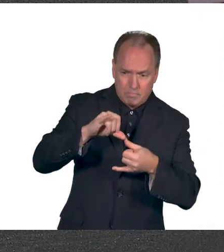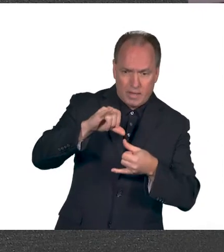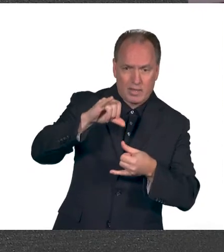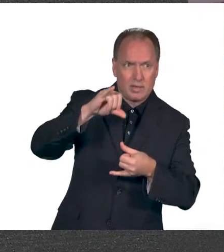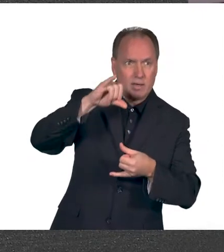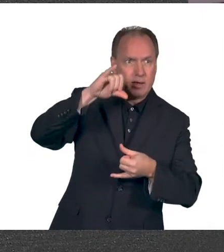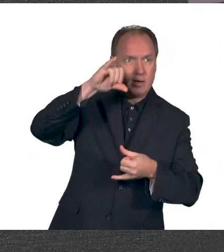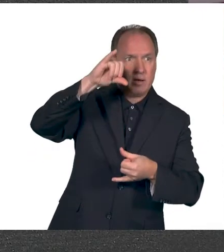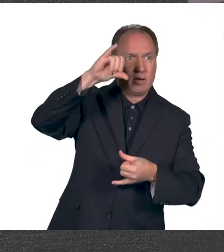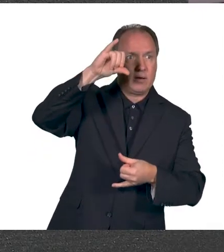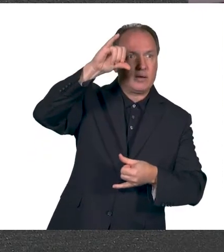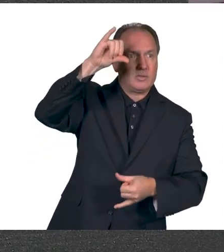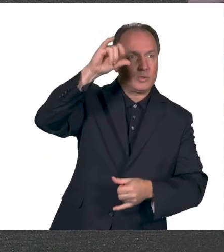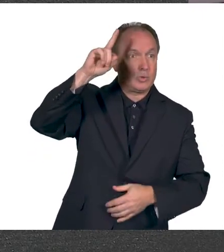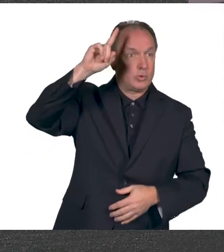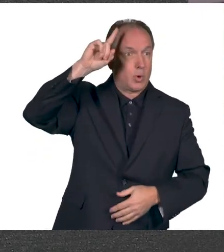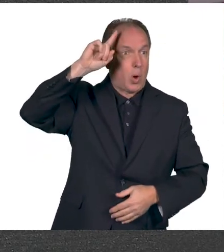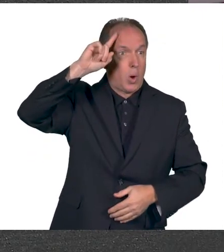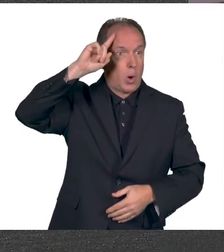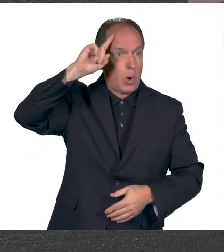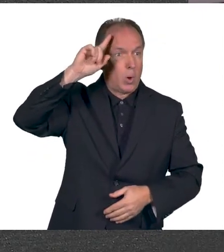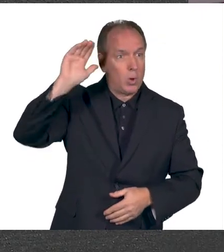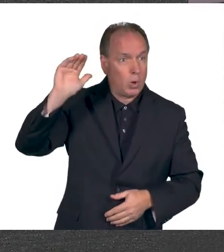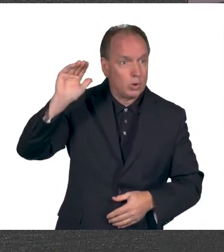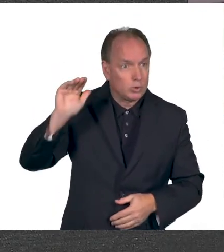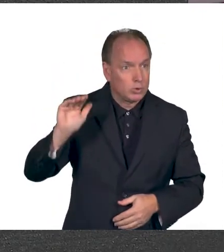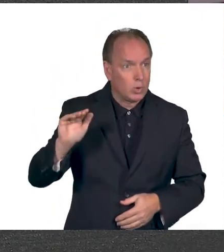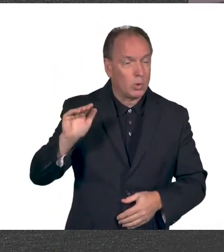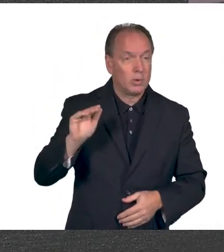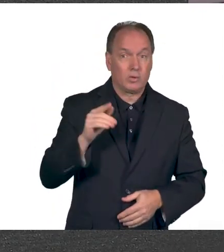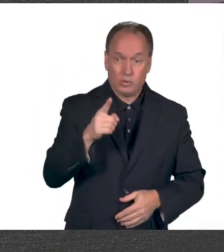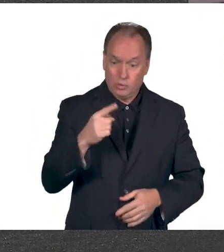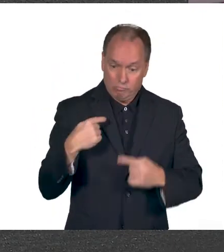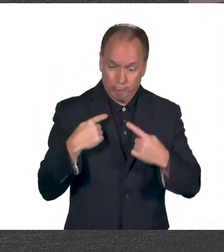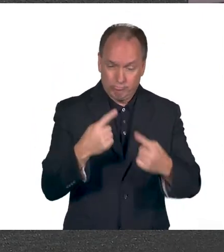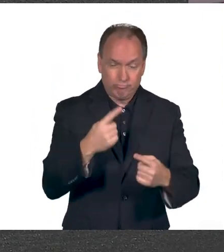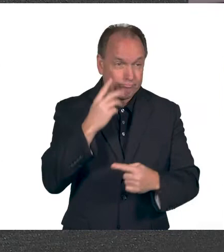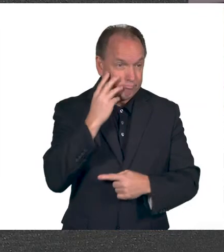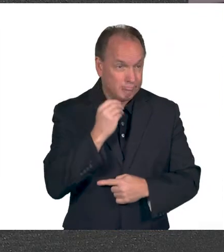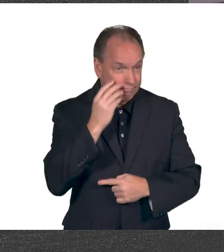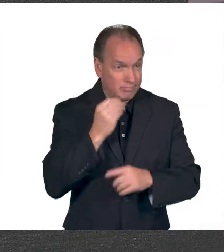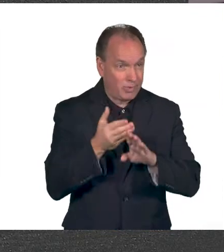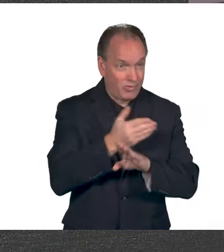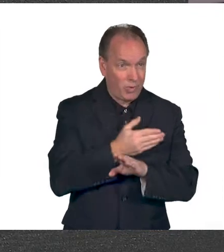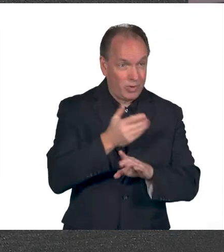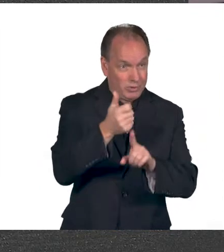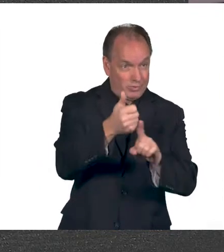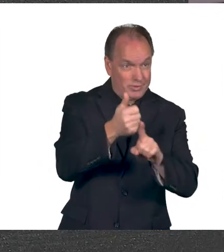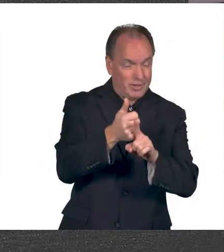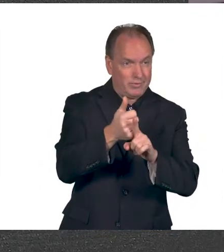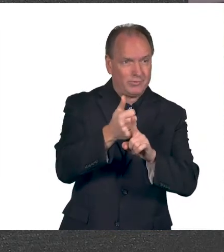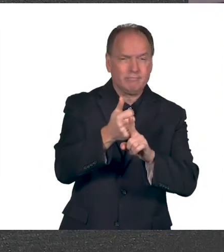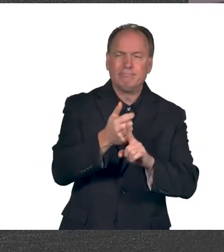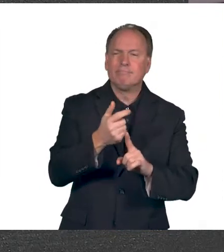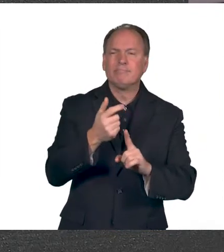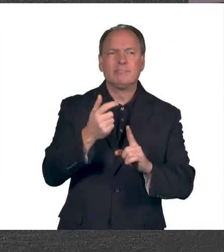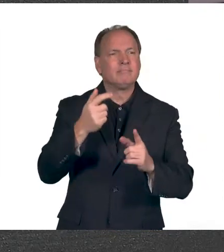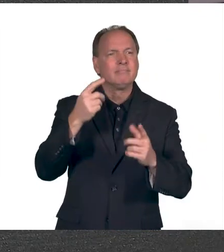than you or smaller than you. Have you ever measured how tall you are? And then maybe you stand